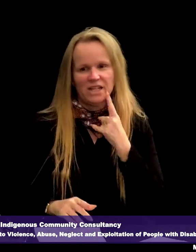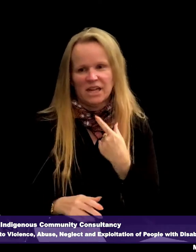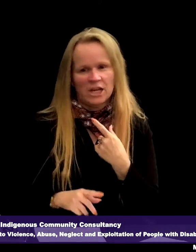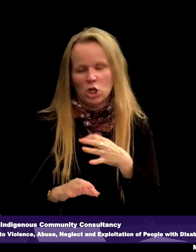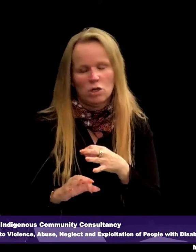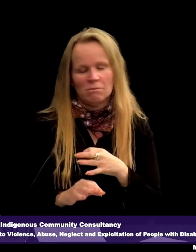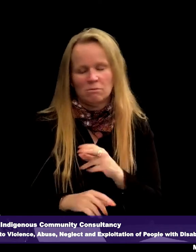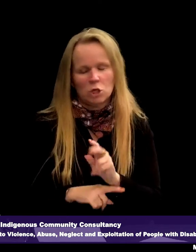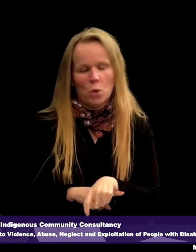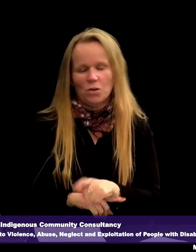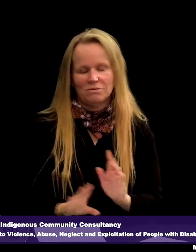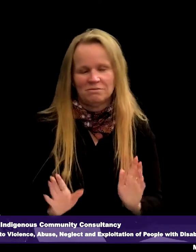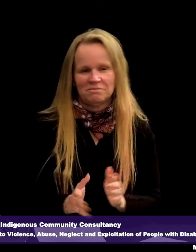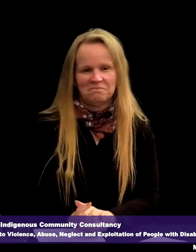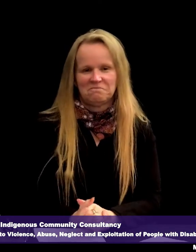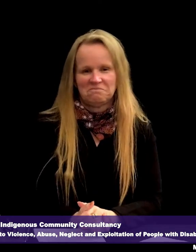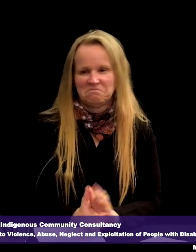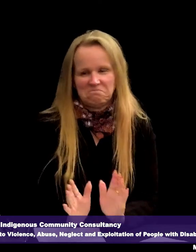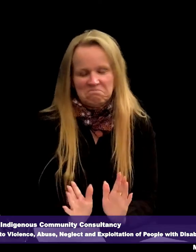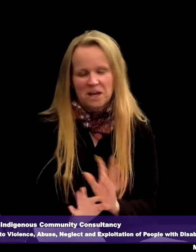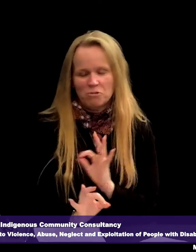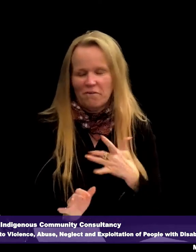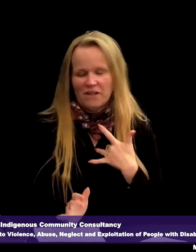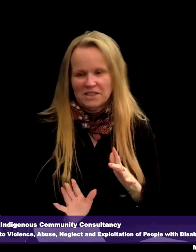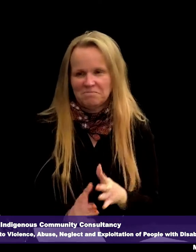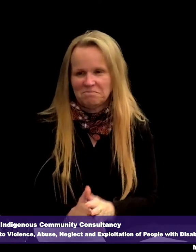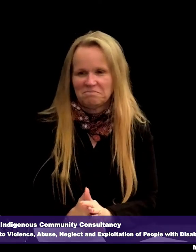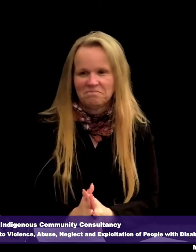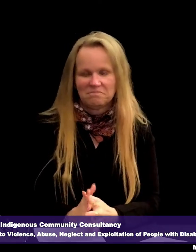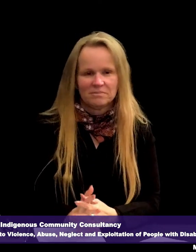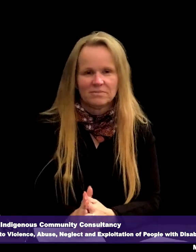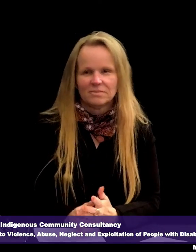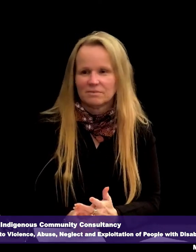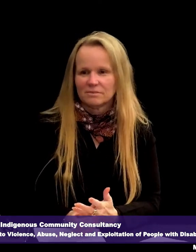I'm not offended if an individual says no to me offering assistance. It doesn't offend me in the least.